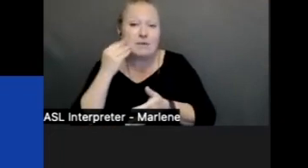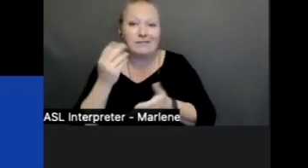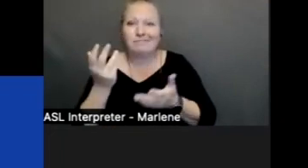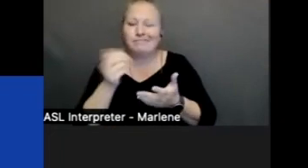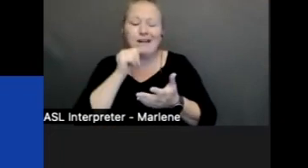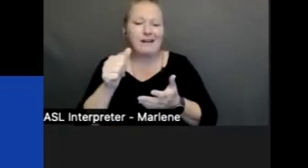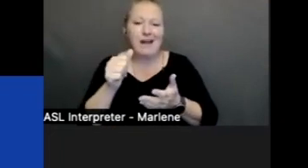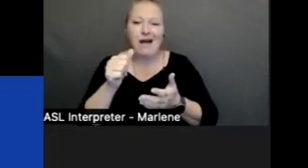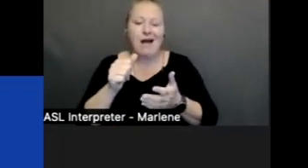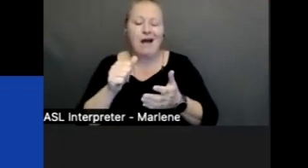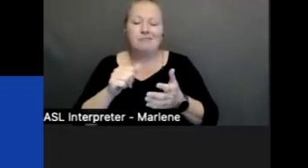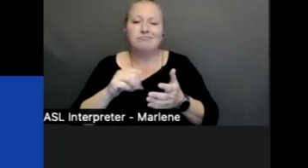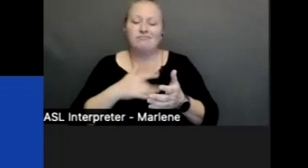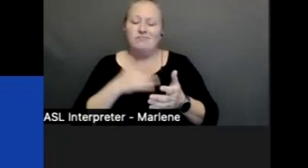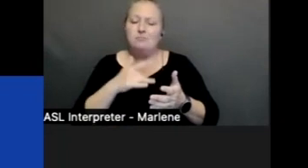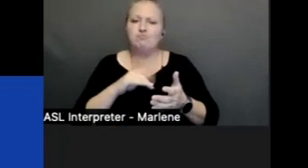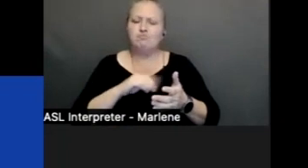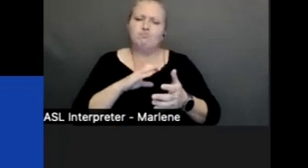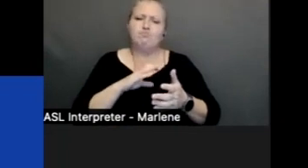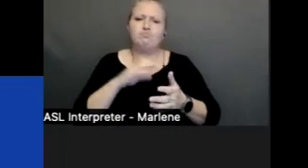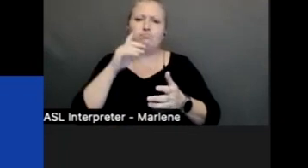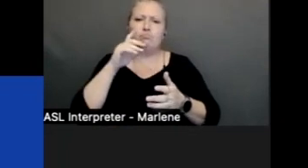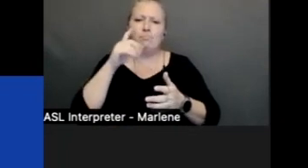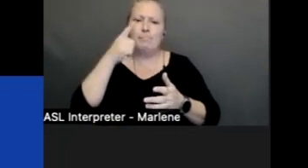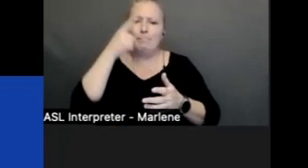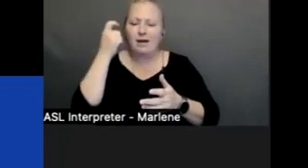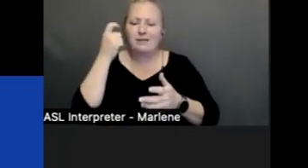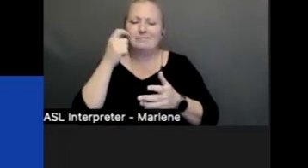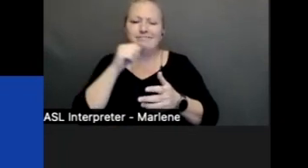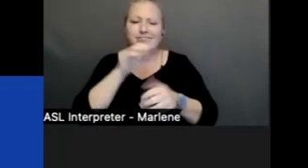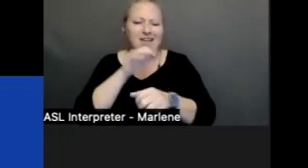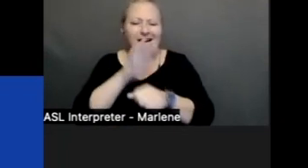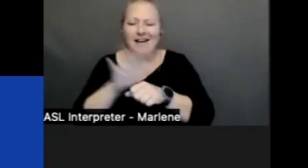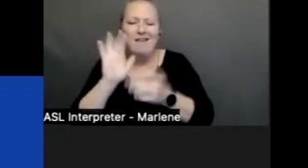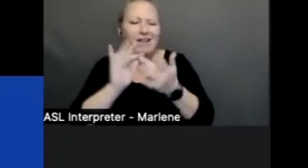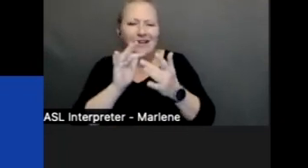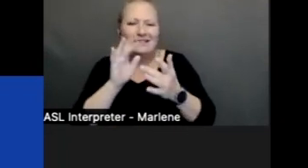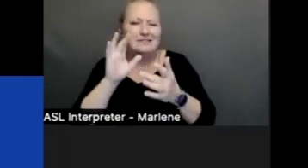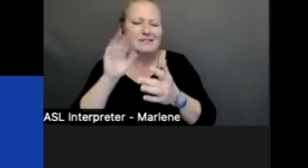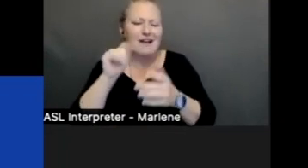as fulfilling due to lack of connectivity at home. Some specifically families facing poverty.